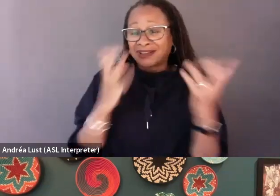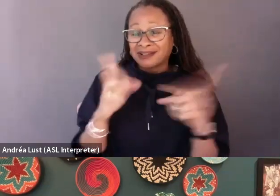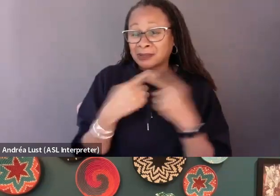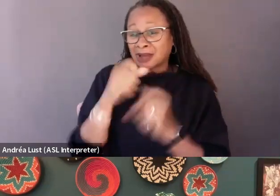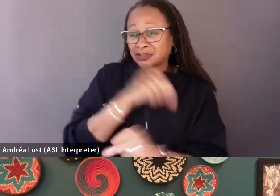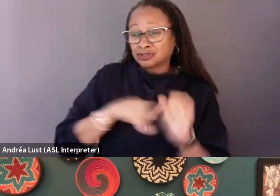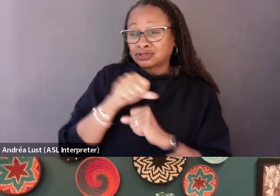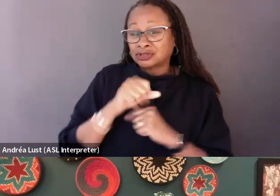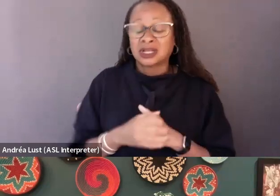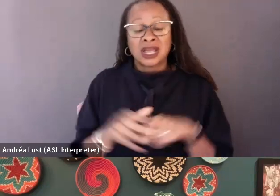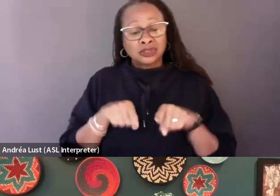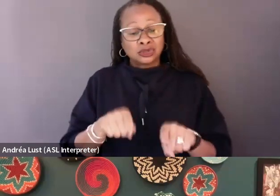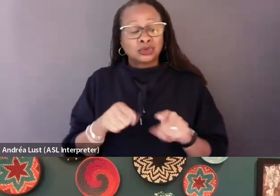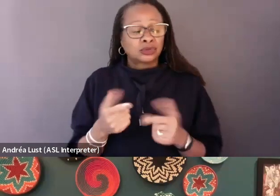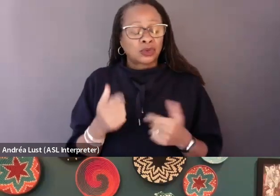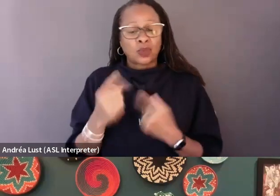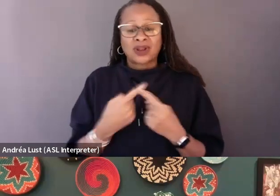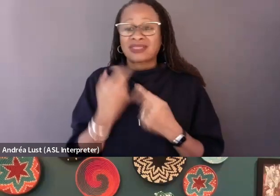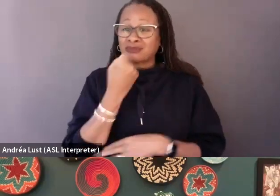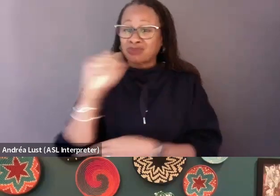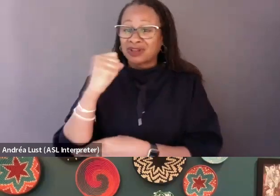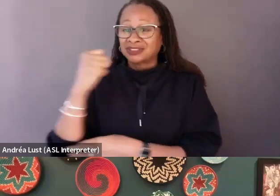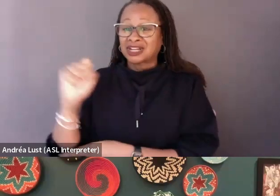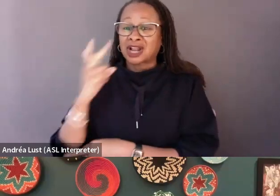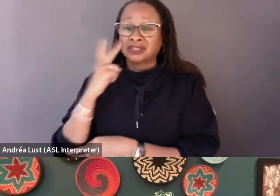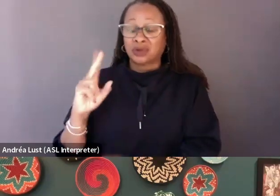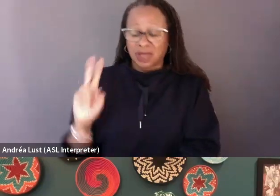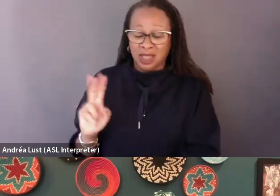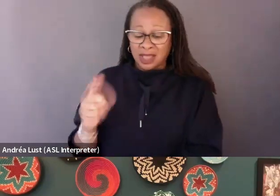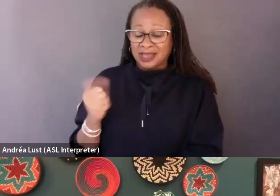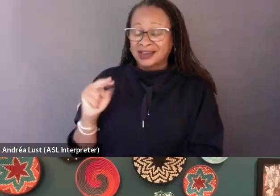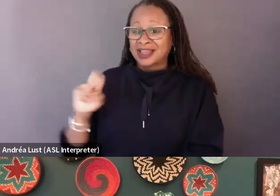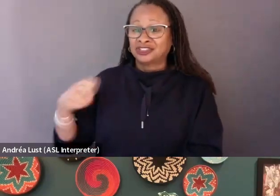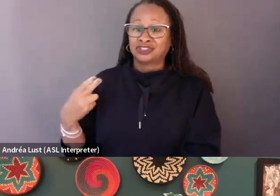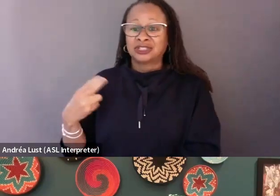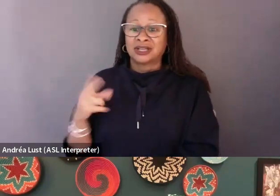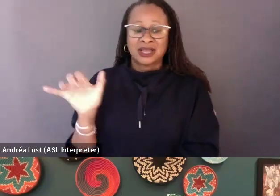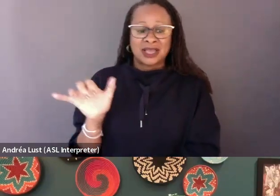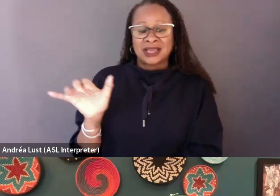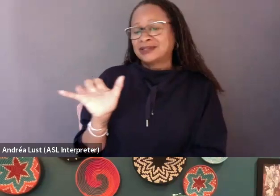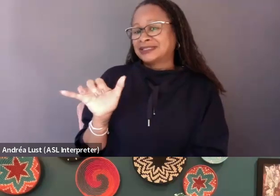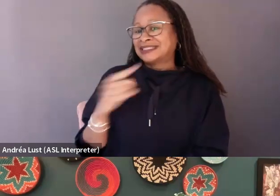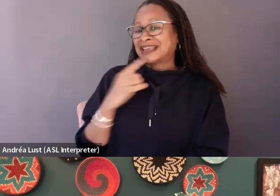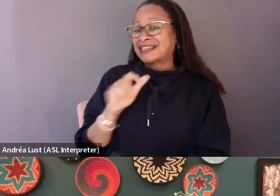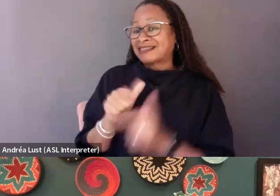And it was during one of those protests that I saw Ganesh, and Ganesh wasn't saying language of protest, he was talking nautical miles.